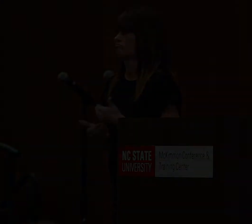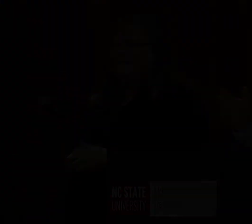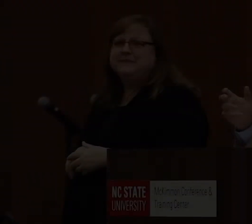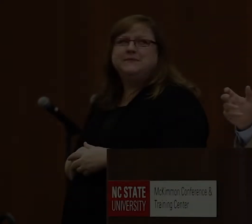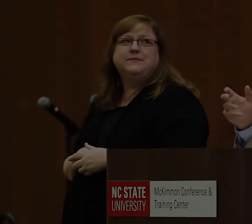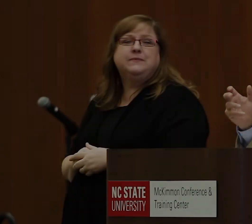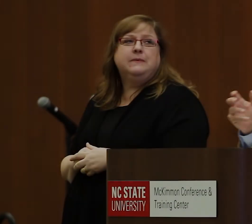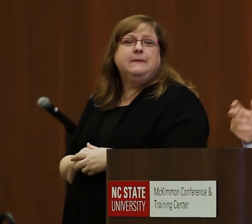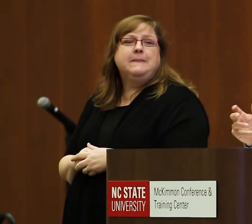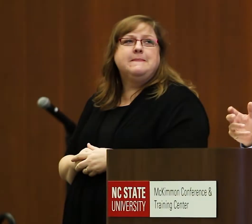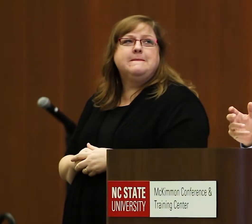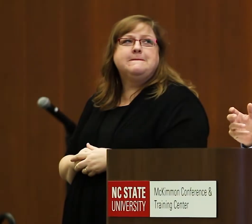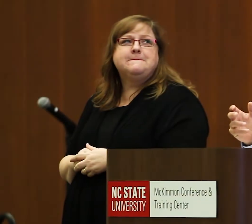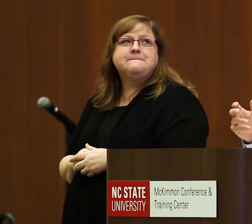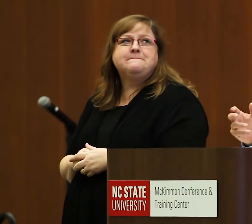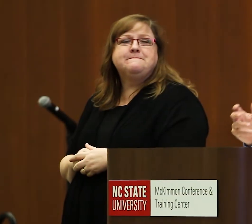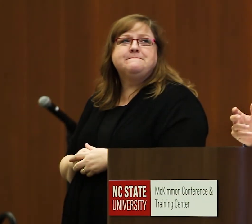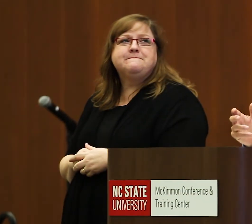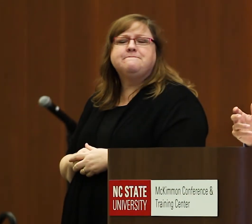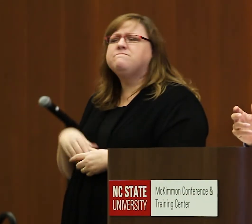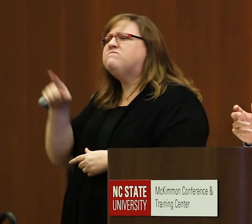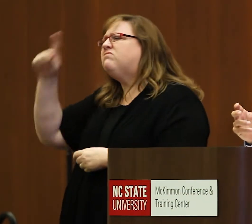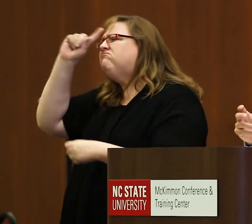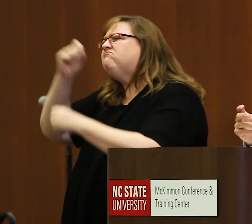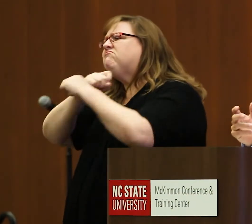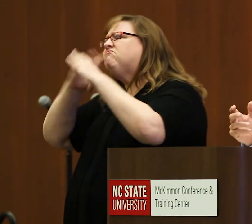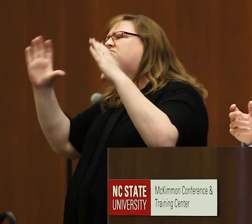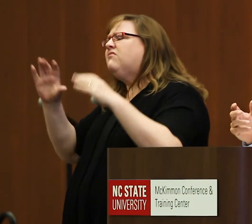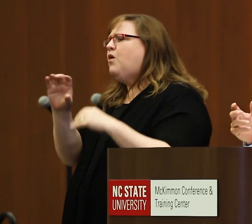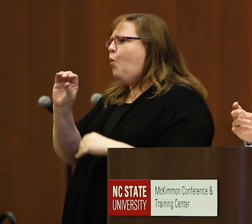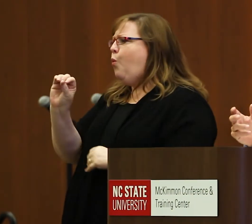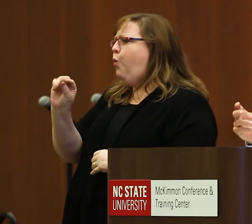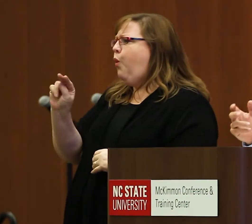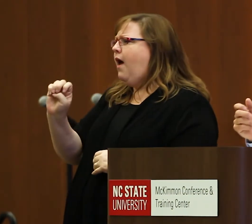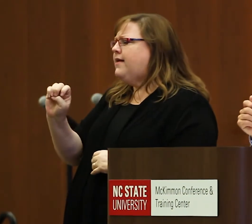When we think about one Medicaid and here's the way I like to think about it,